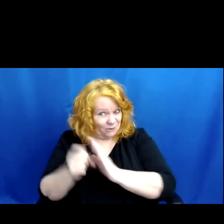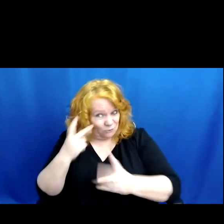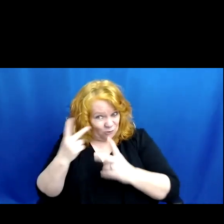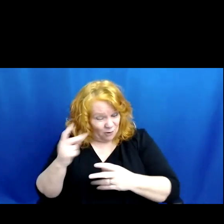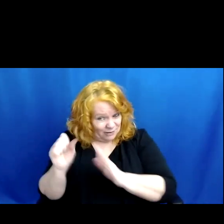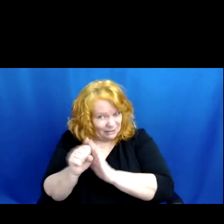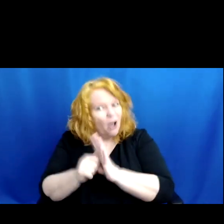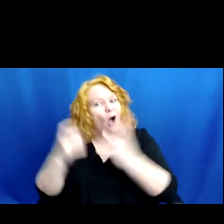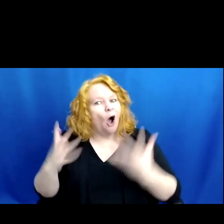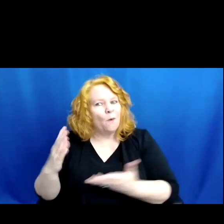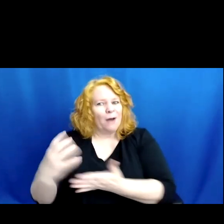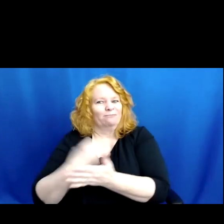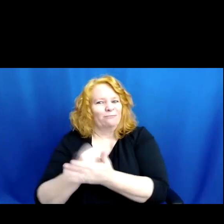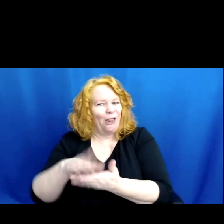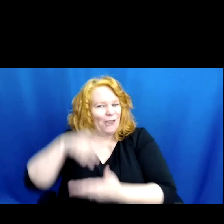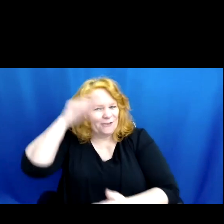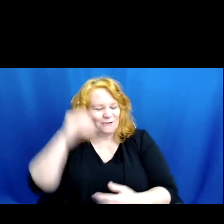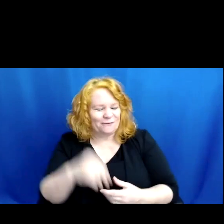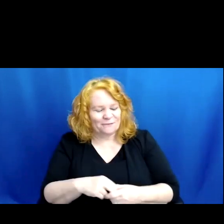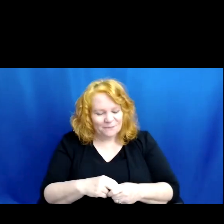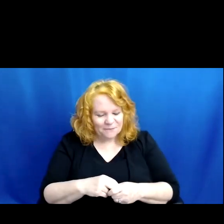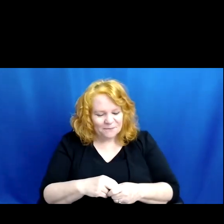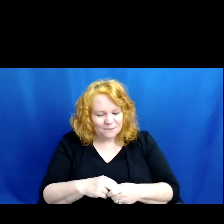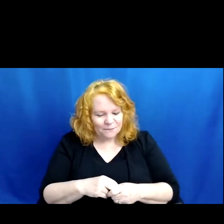So, how do story sessions work?